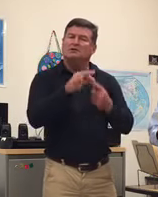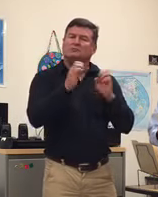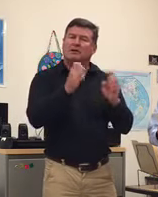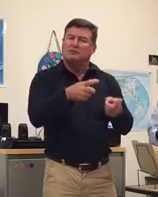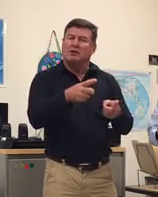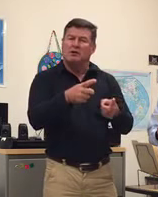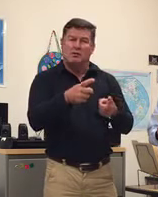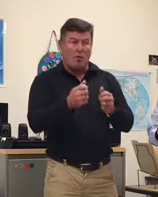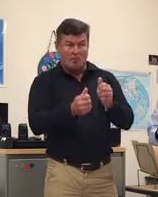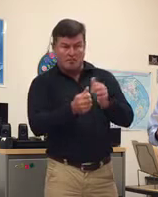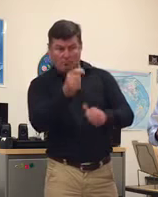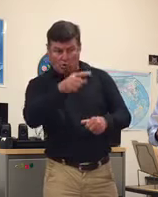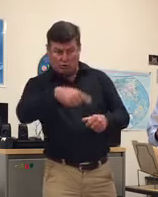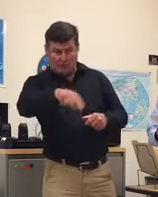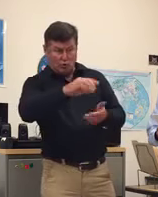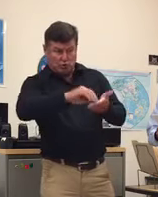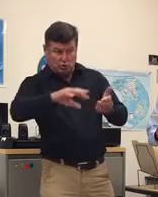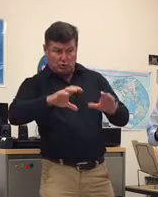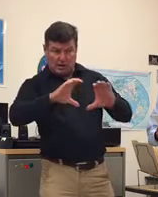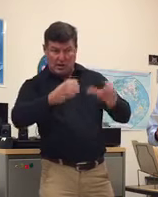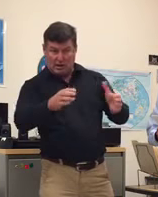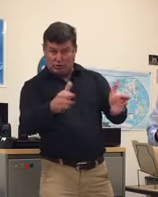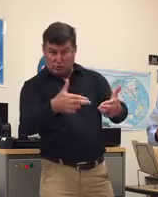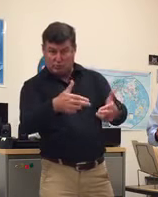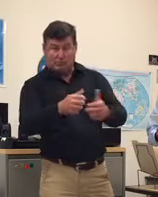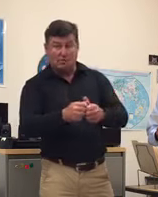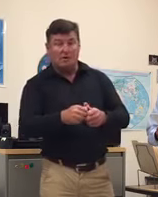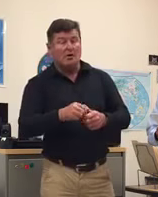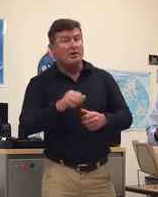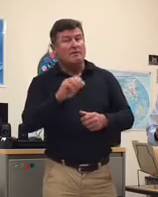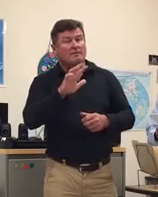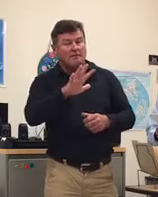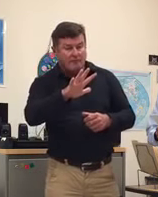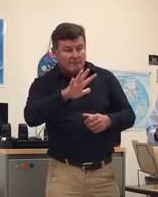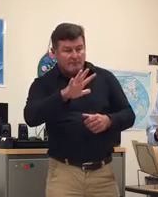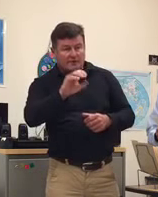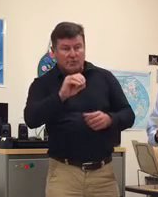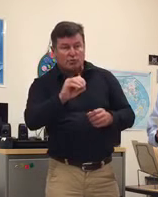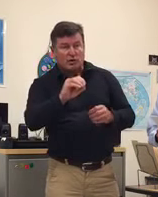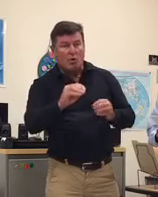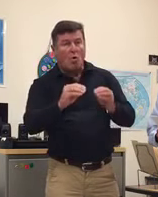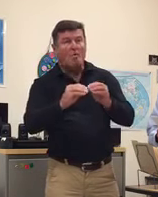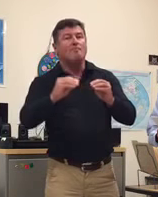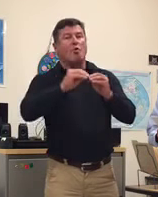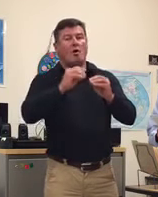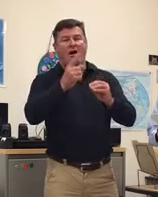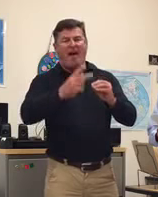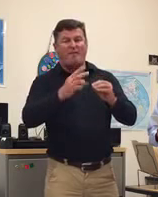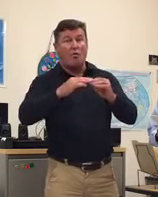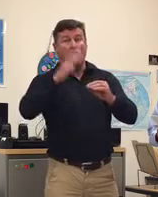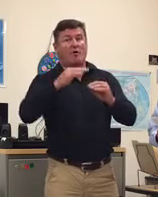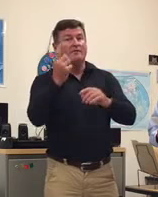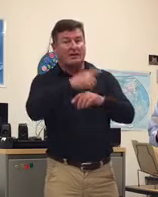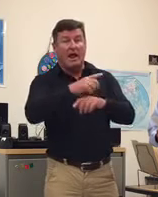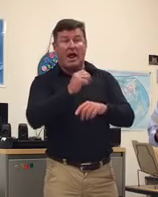It is a special education setting where the majority of students assigned to the classroom or setting for 50% or more of the day